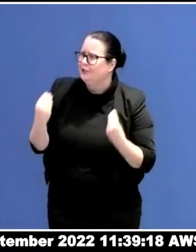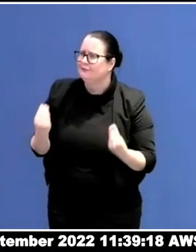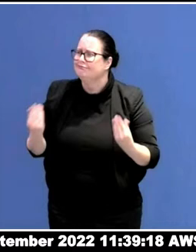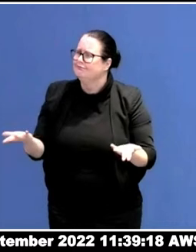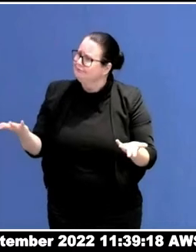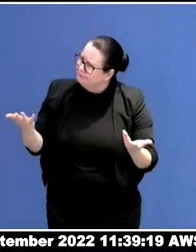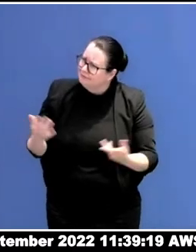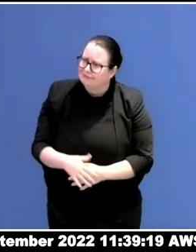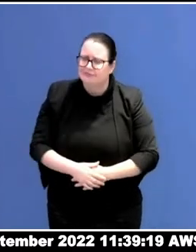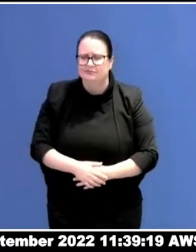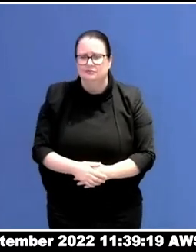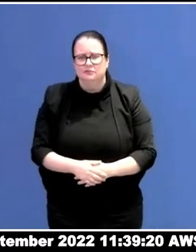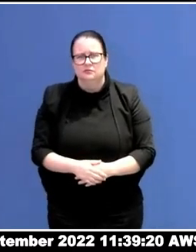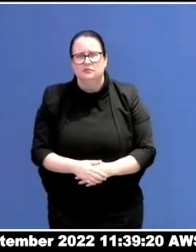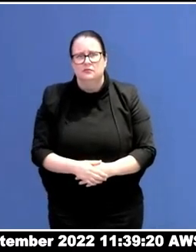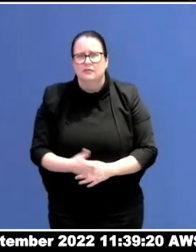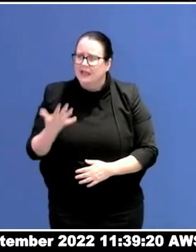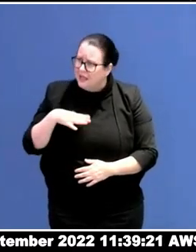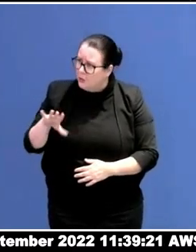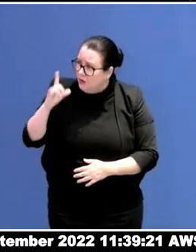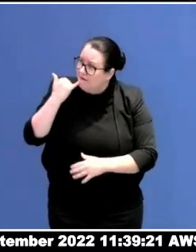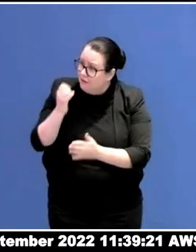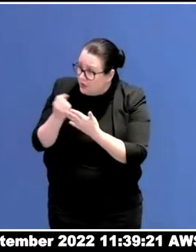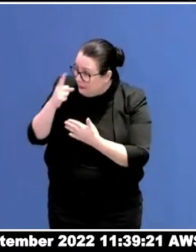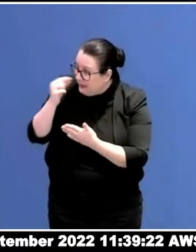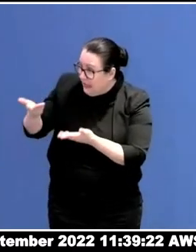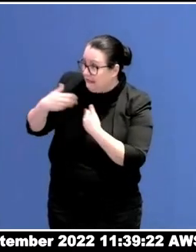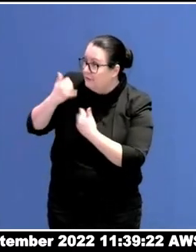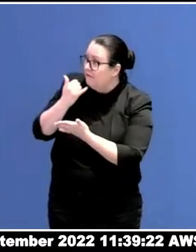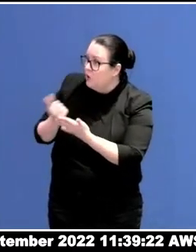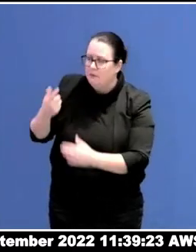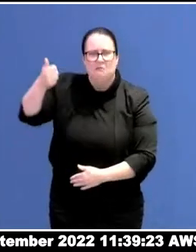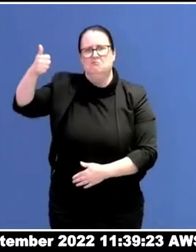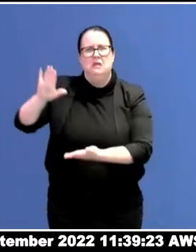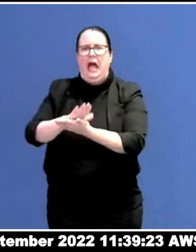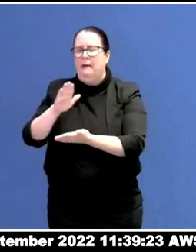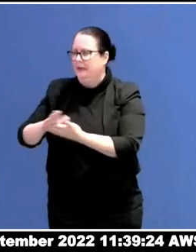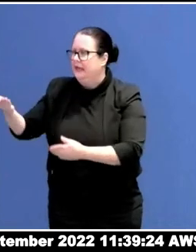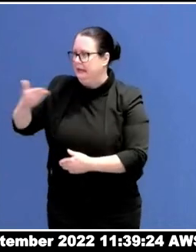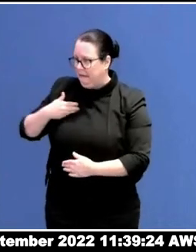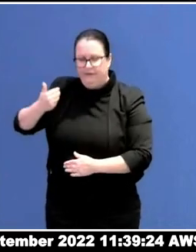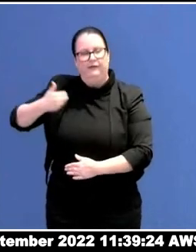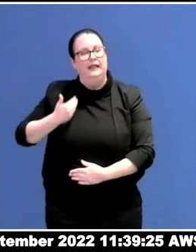there. And he wants your number, if that's alright." And it was no issue. She gave me the number and I gave it to him when I went back there.